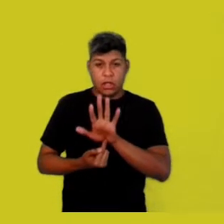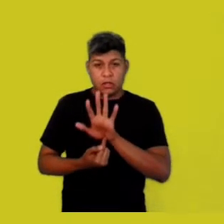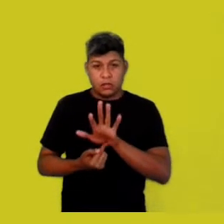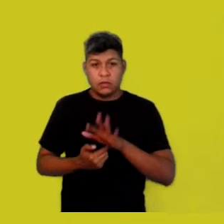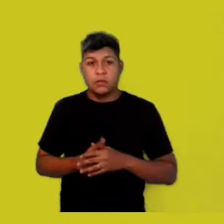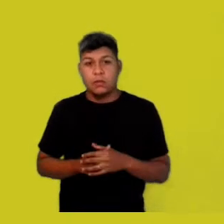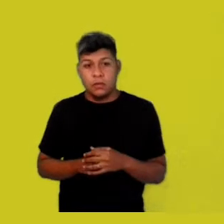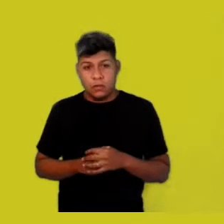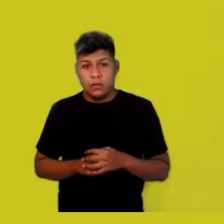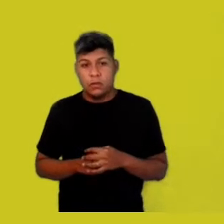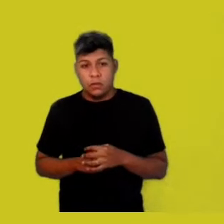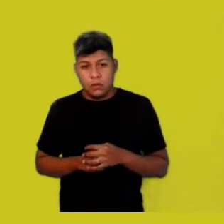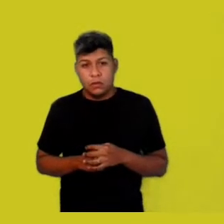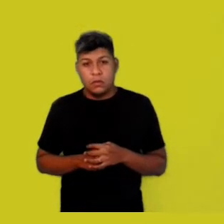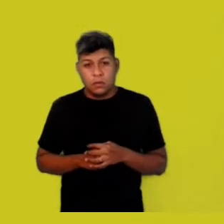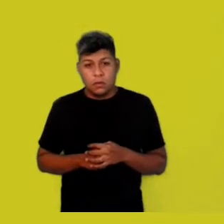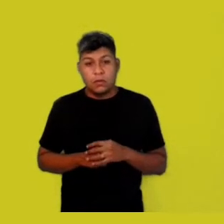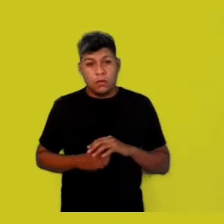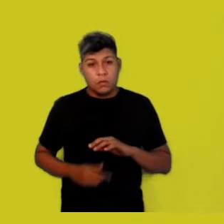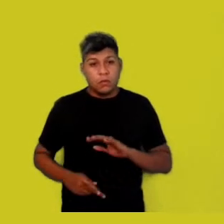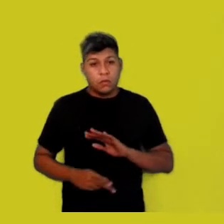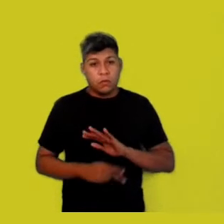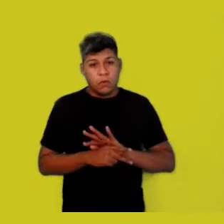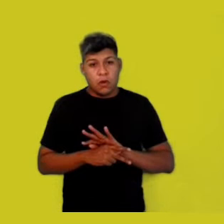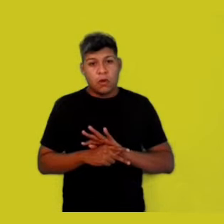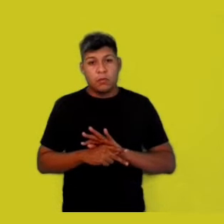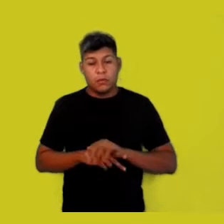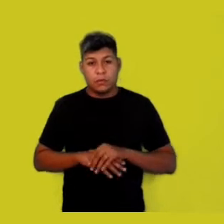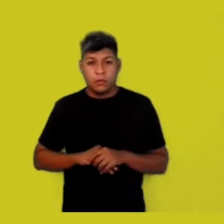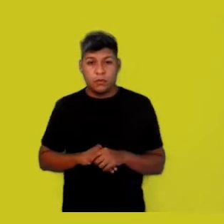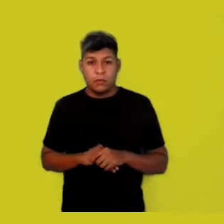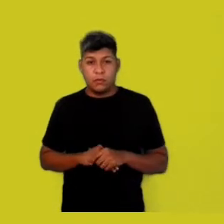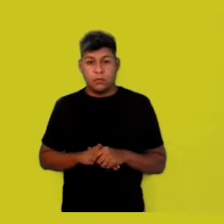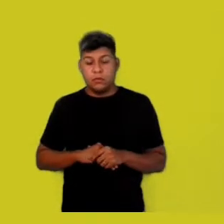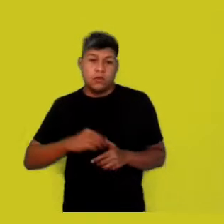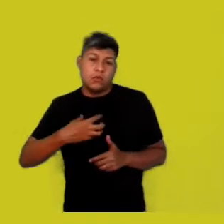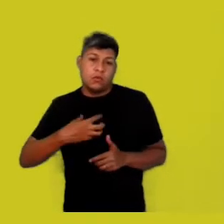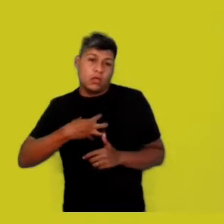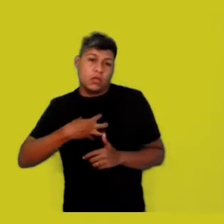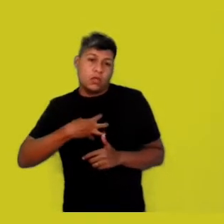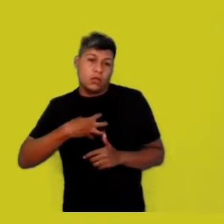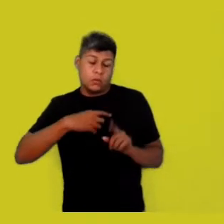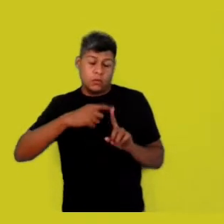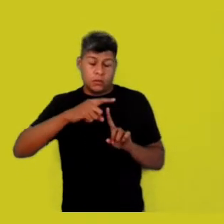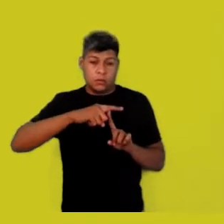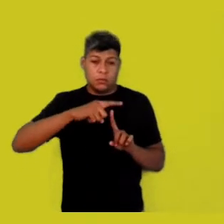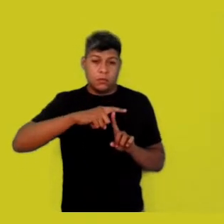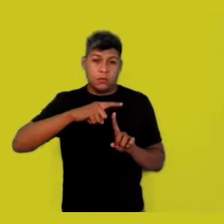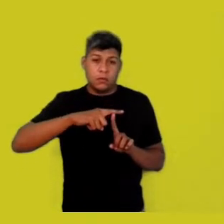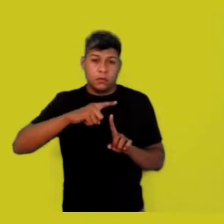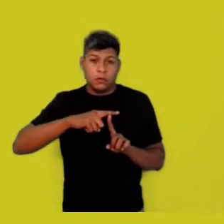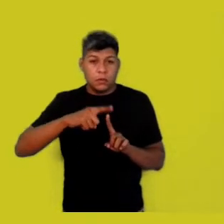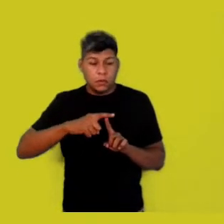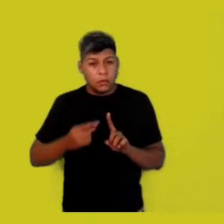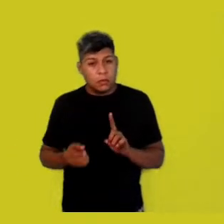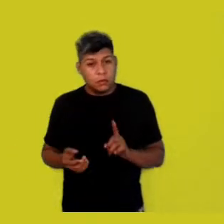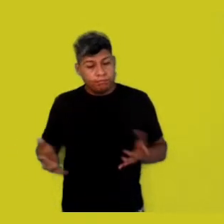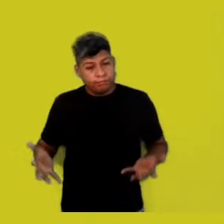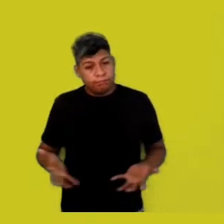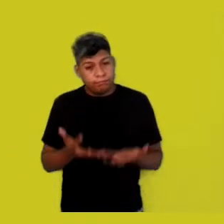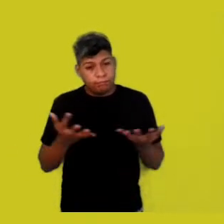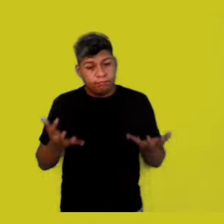and the way itself... It’s the set of cogs of being/living.